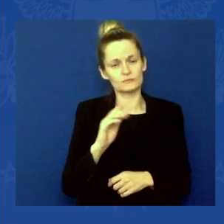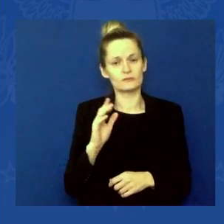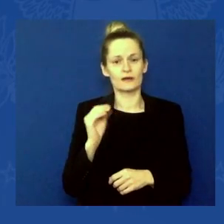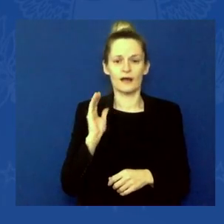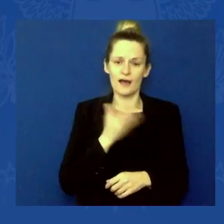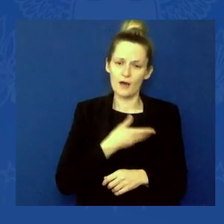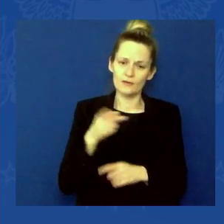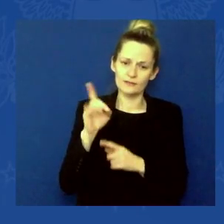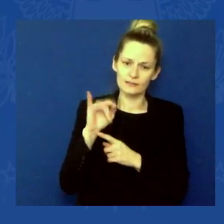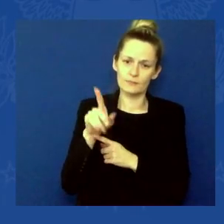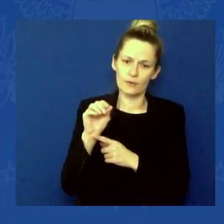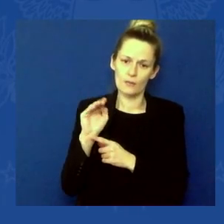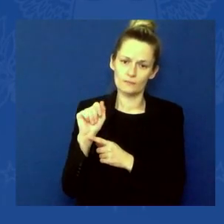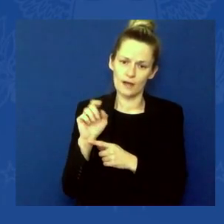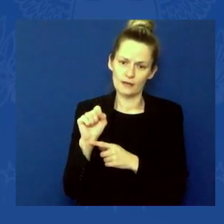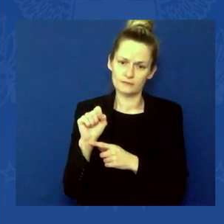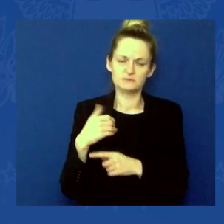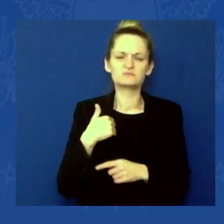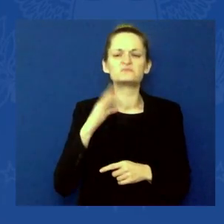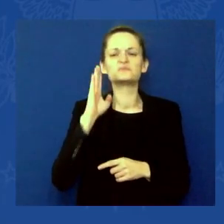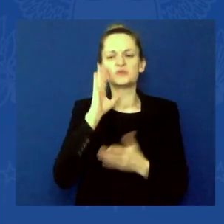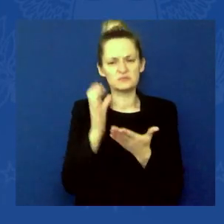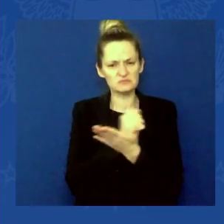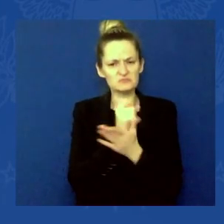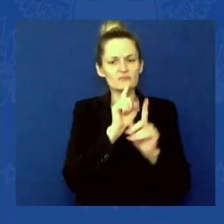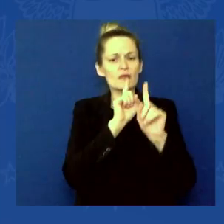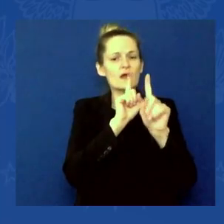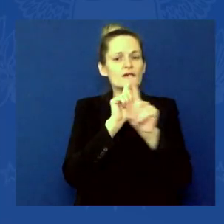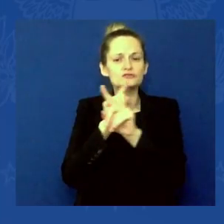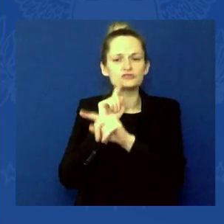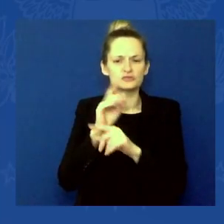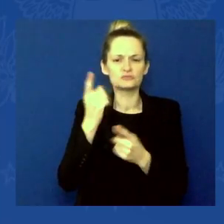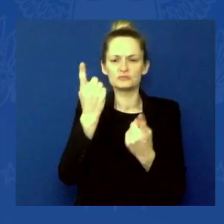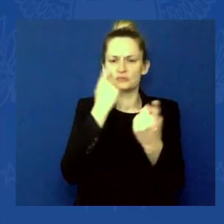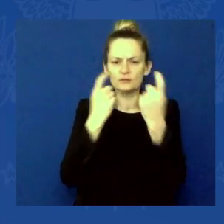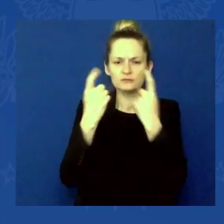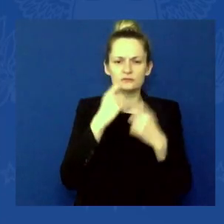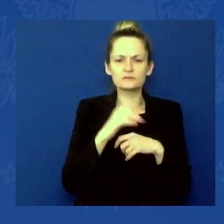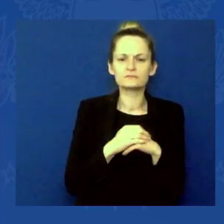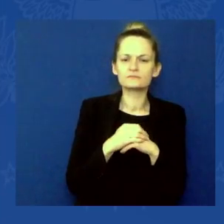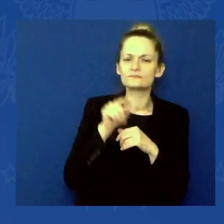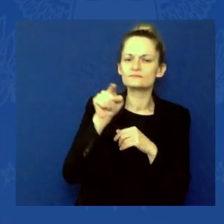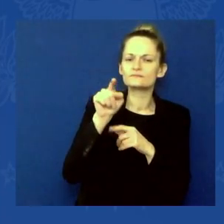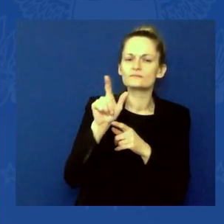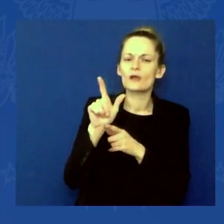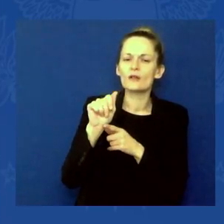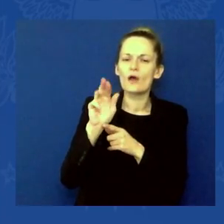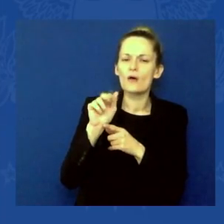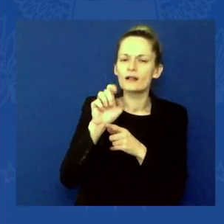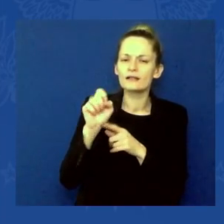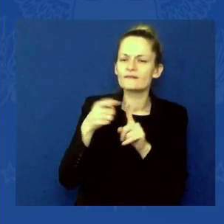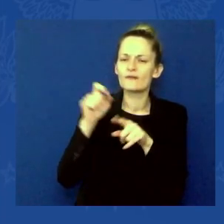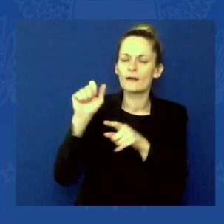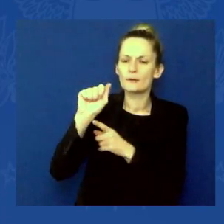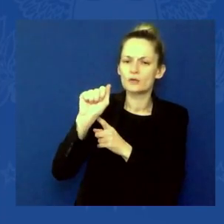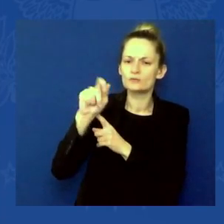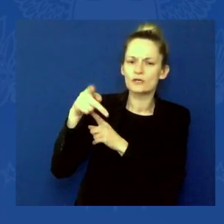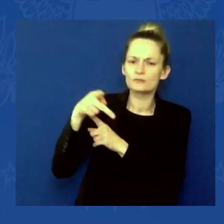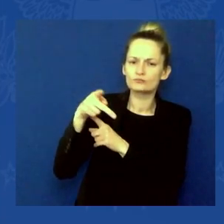Darlene, from the Associated Press. The Press: Mr. President -- The President: Yes. The Press: Thank you. We're nine days away from the August 31st deadline.